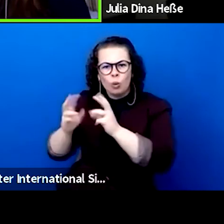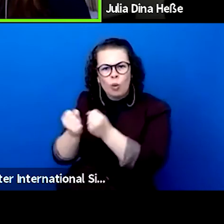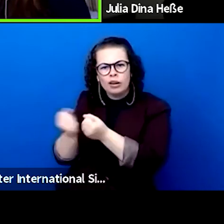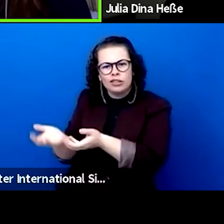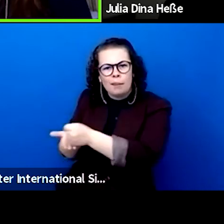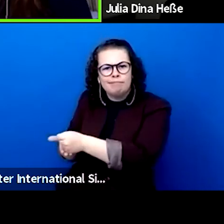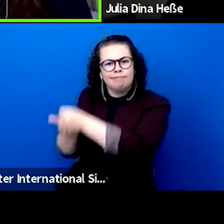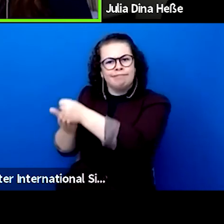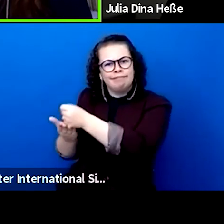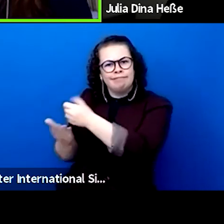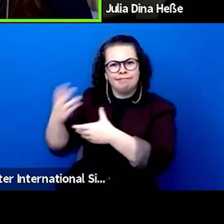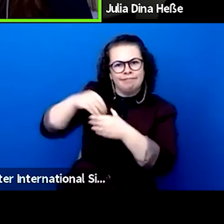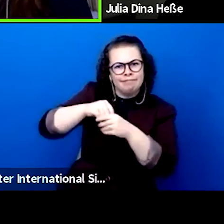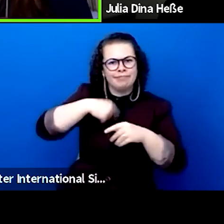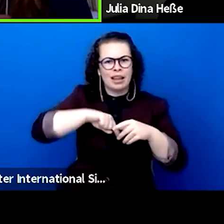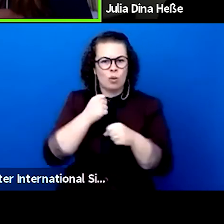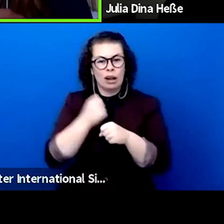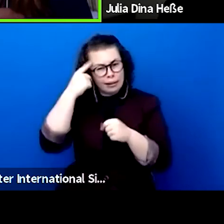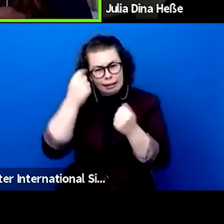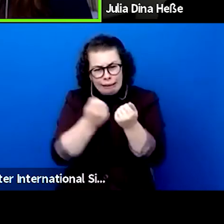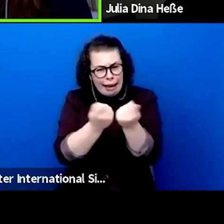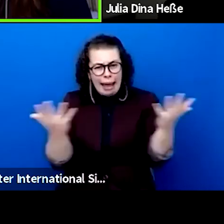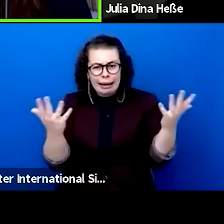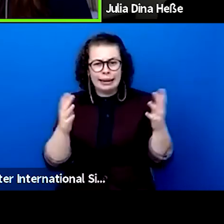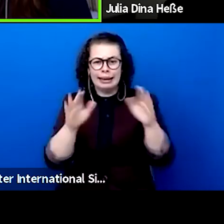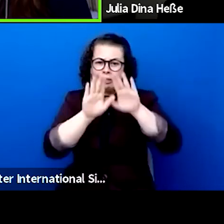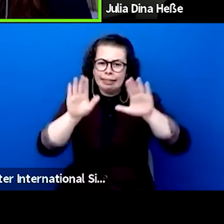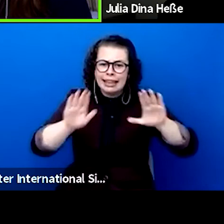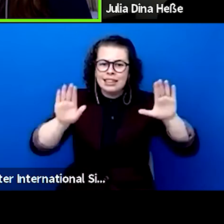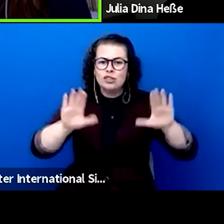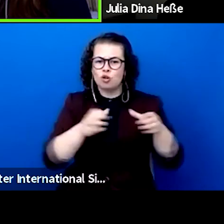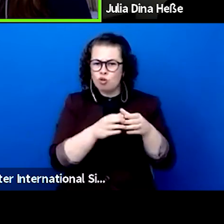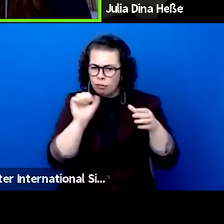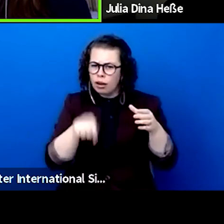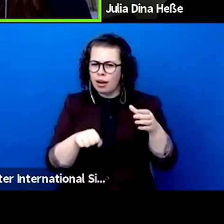that actually we can we can look at all the best practice examples from around the world but what's